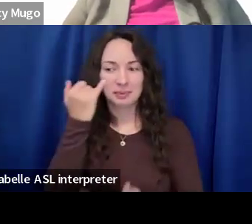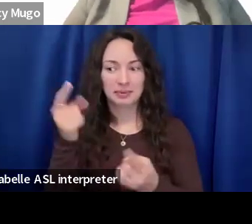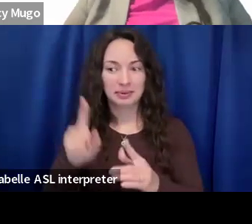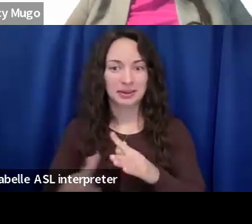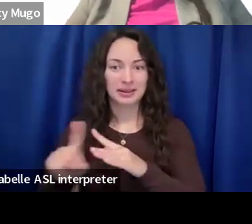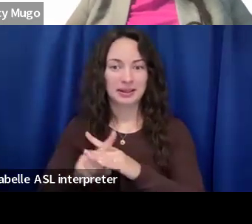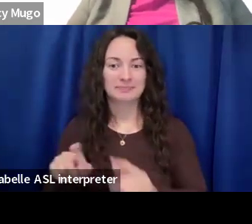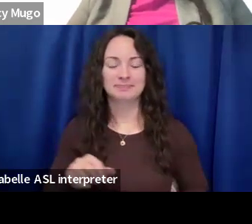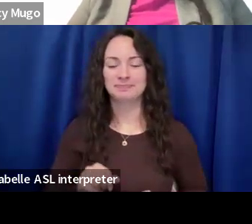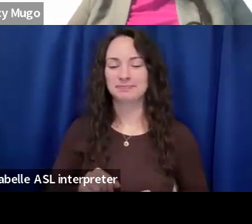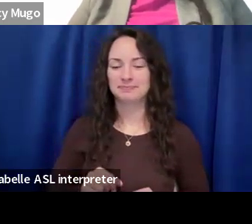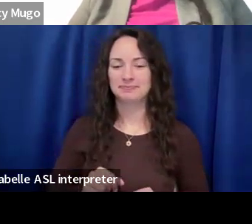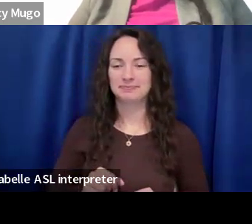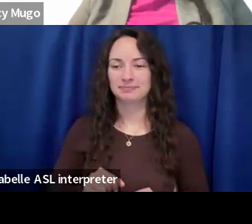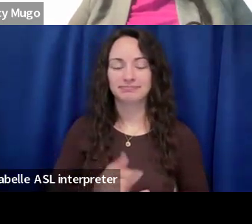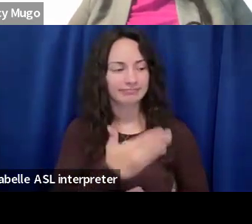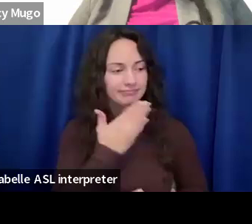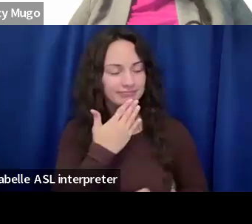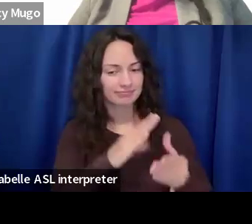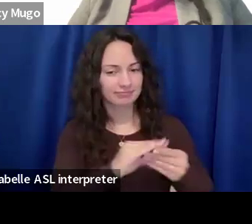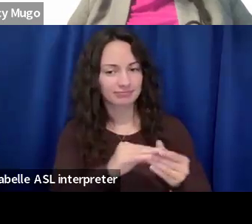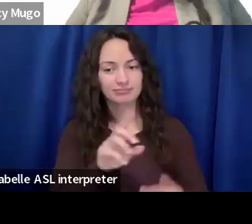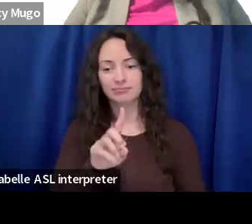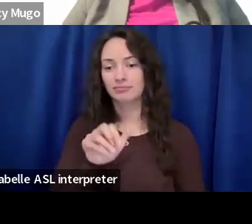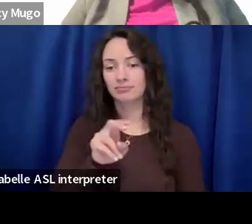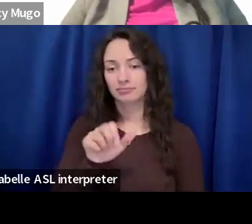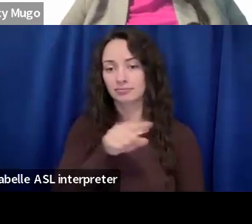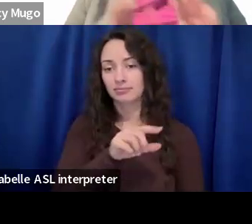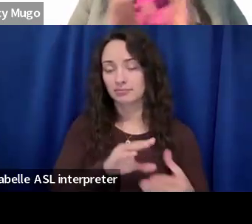that. Diana, you mentioned partnering with [can't understand] and can you